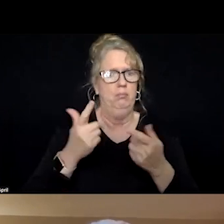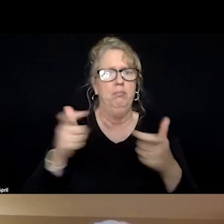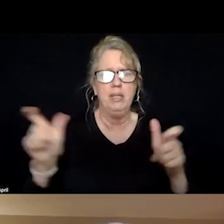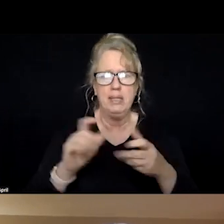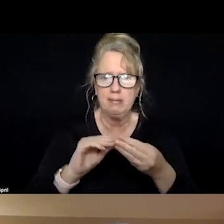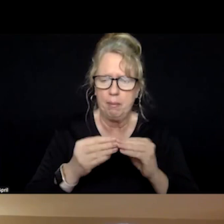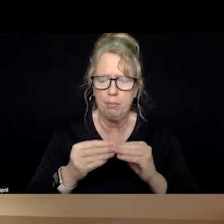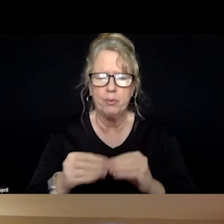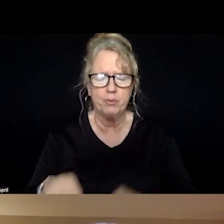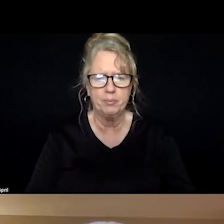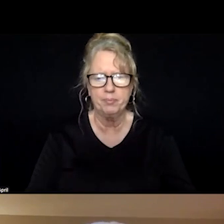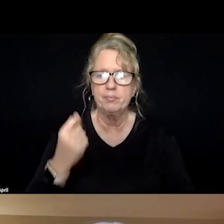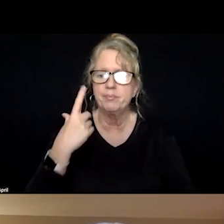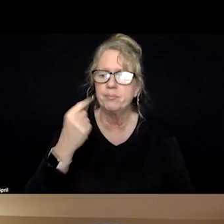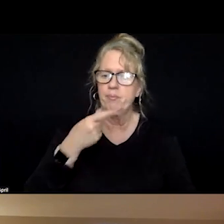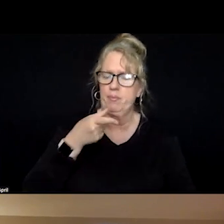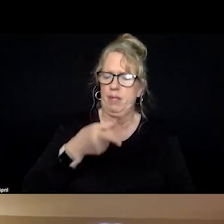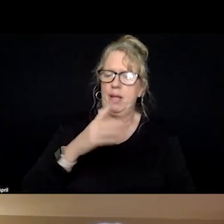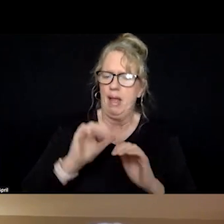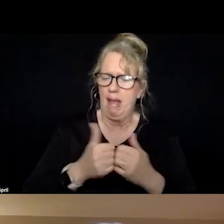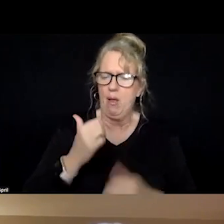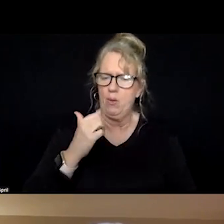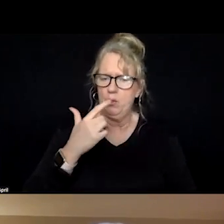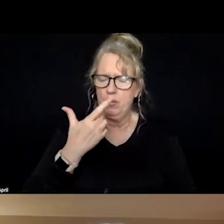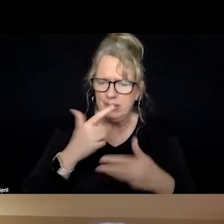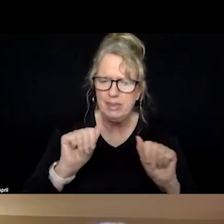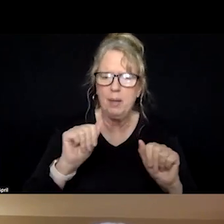THIS METHOD OF LOOKING AT ATTEMPTS AND DEATHS WITHIN THE